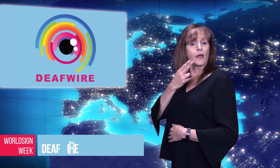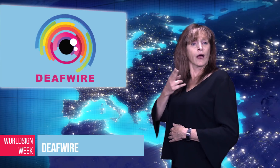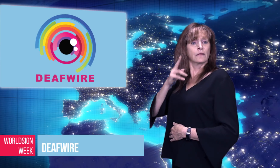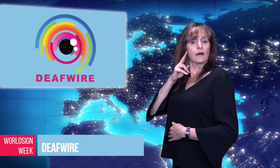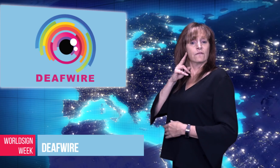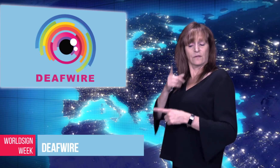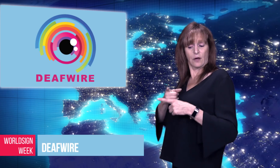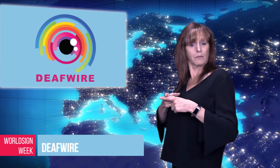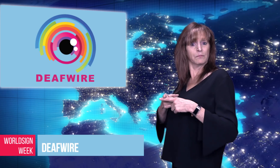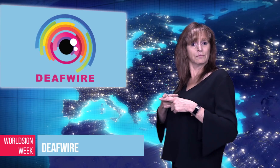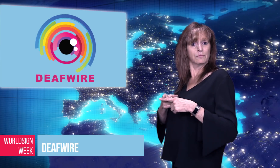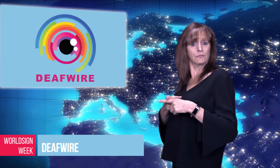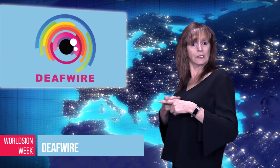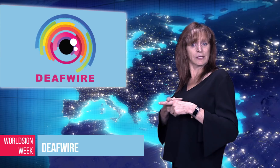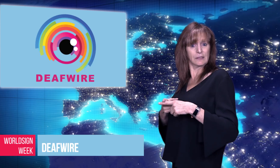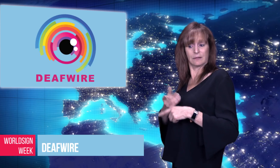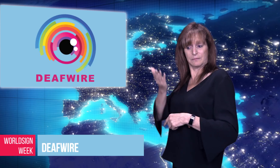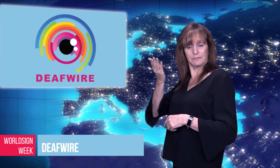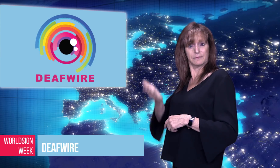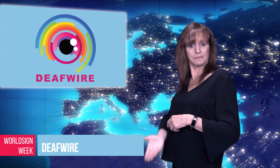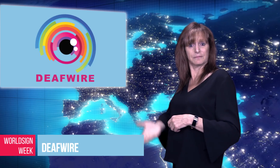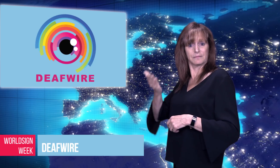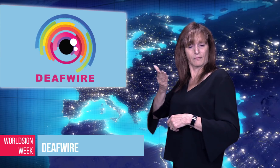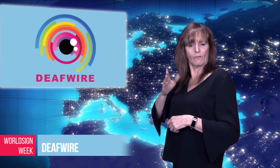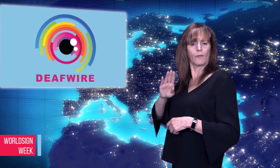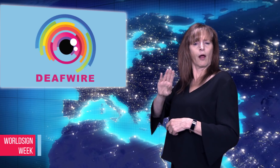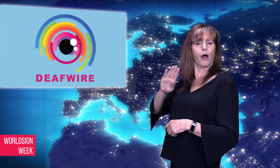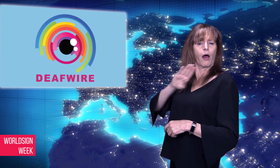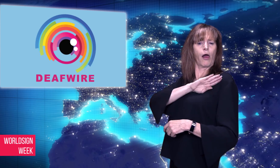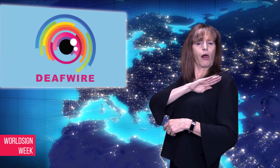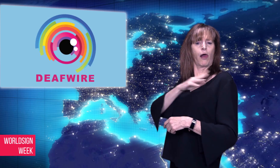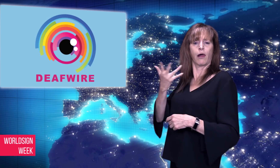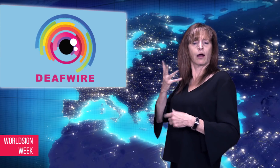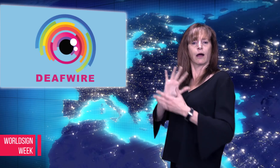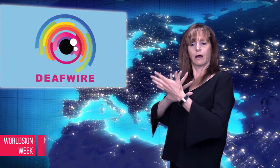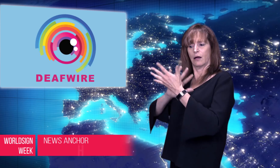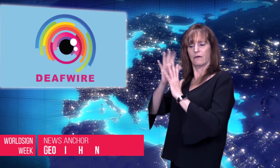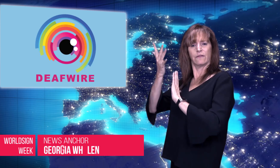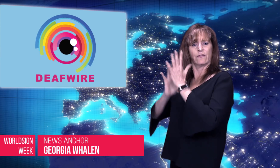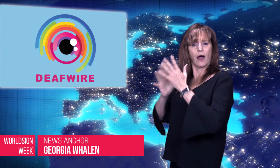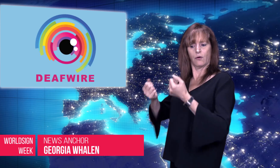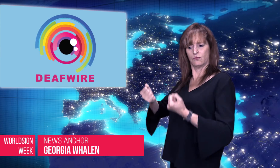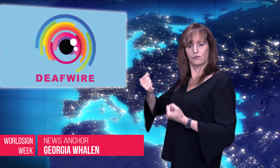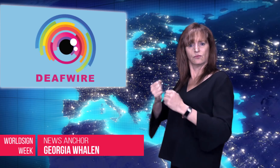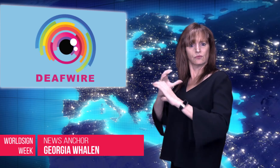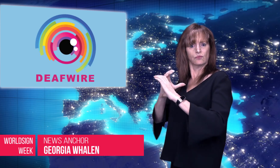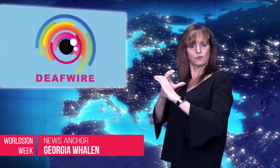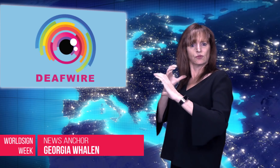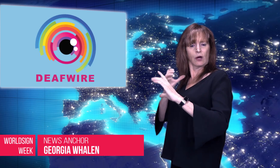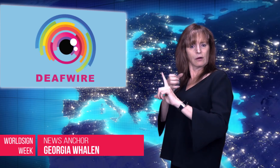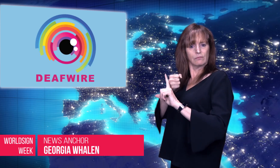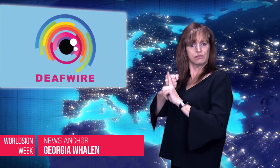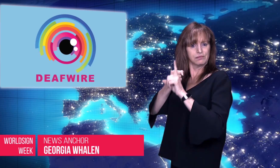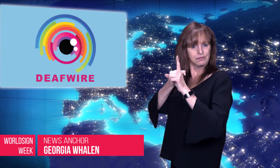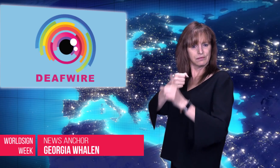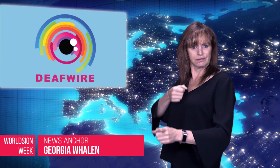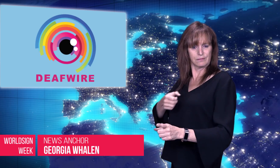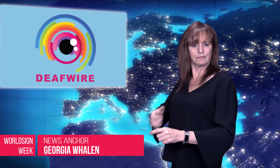Georgia: Deaf Briton killed by fire truck An inquest in Northampton, UK has